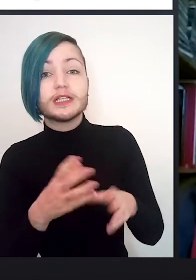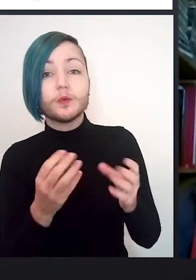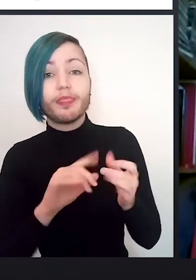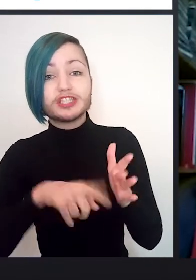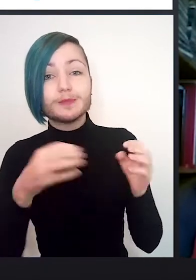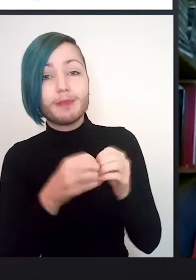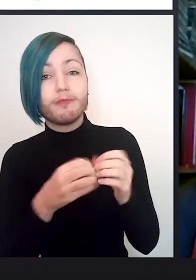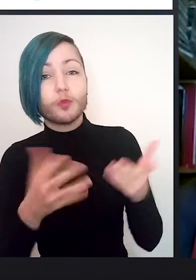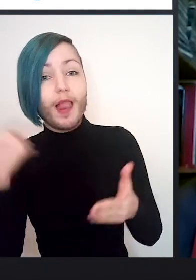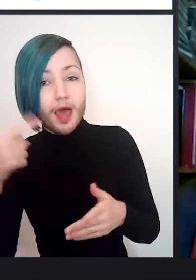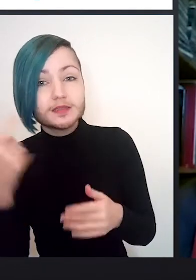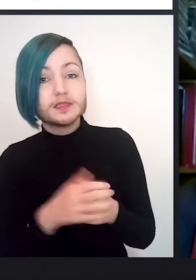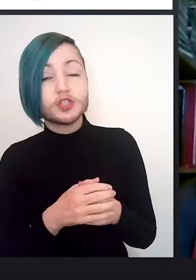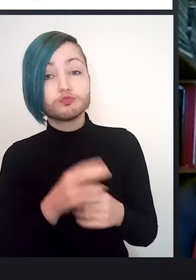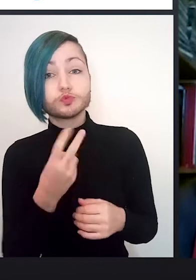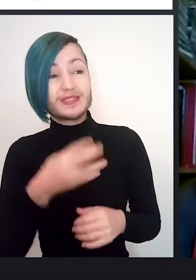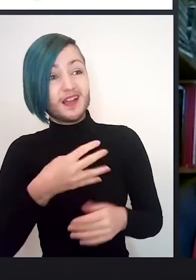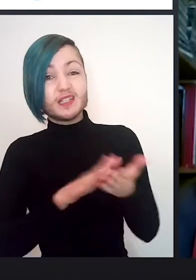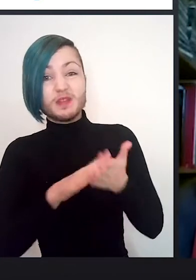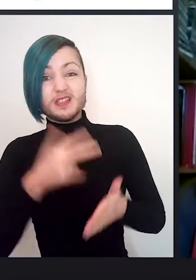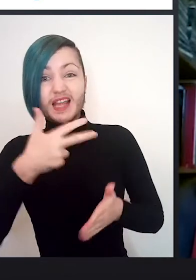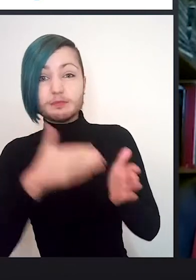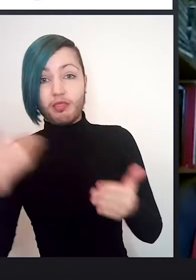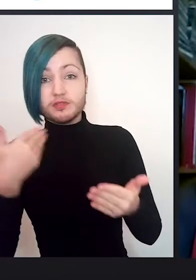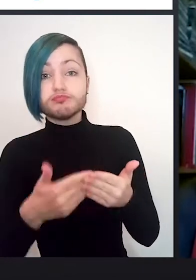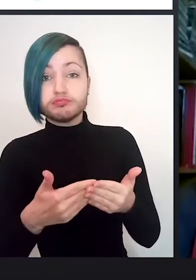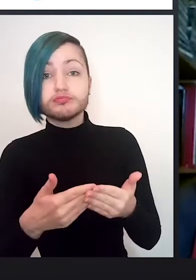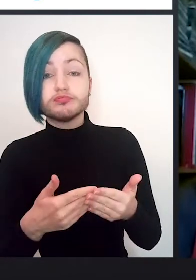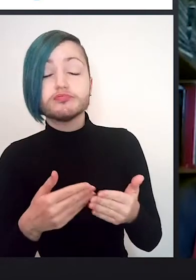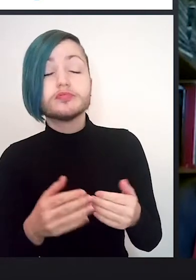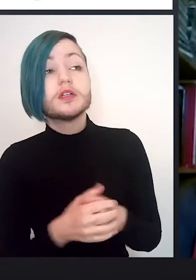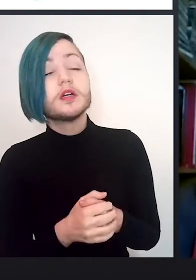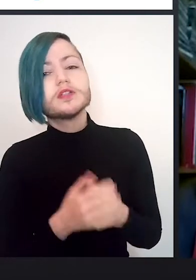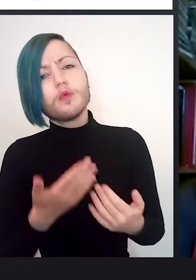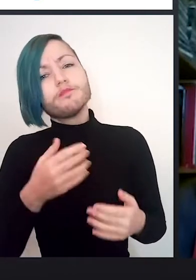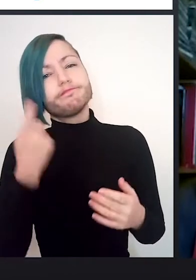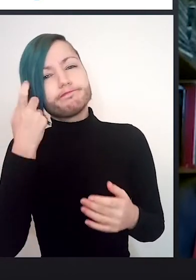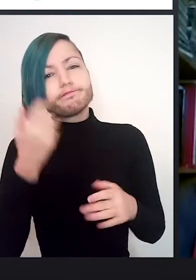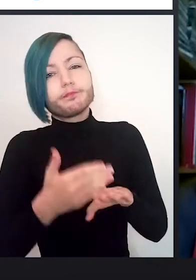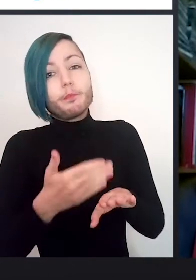So it's been a good 18 months since you had that done. I just want to go back to the time before surgery